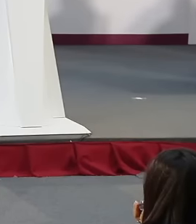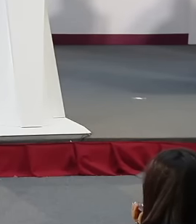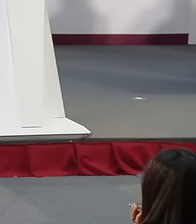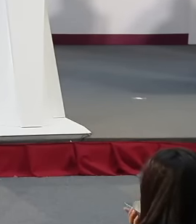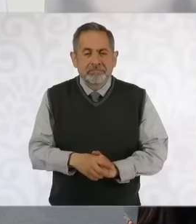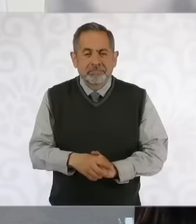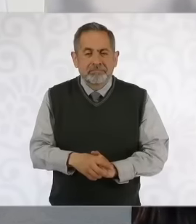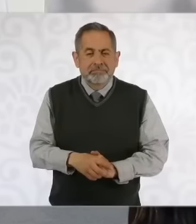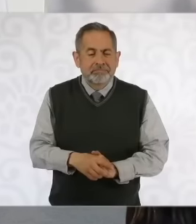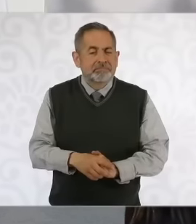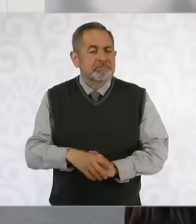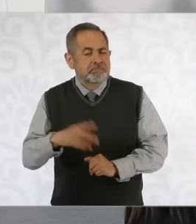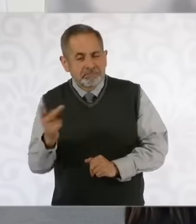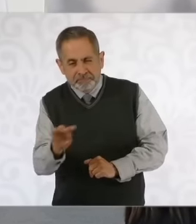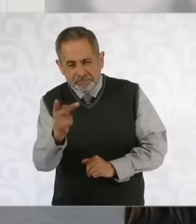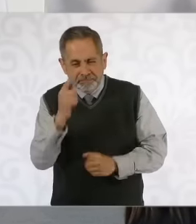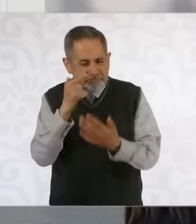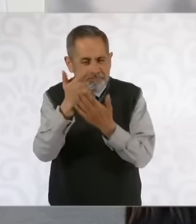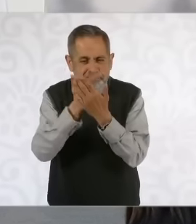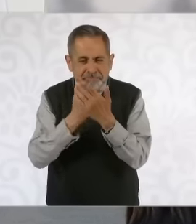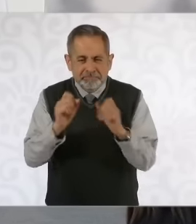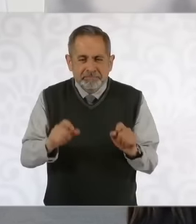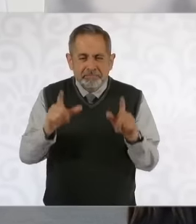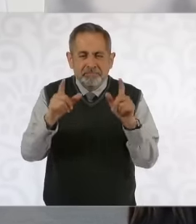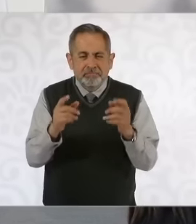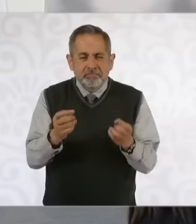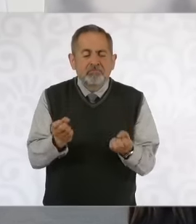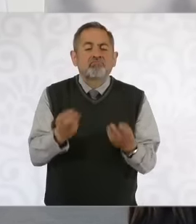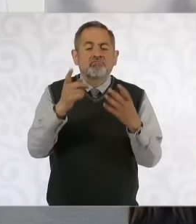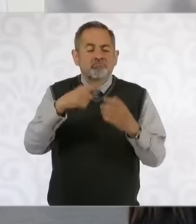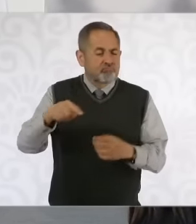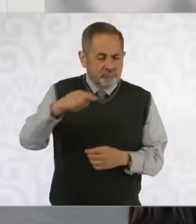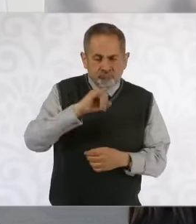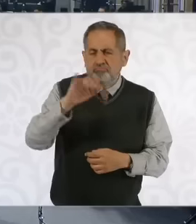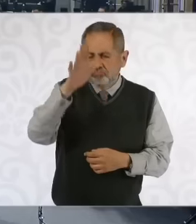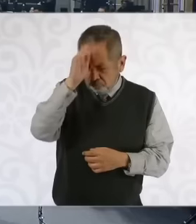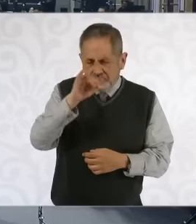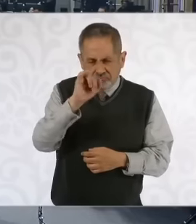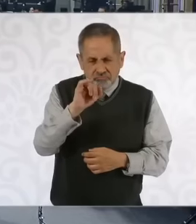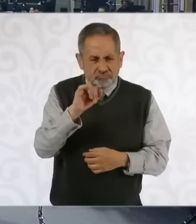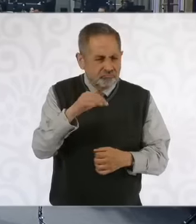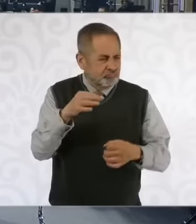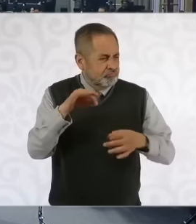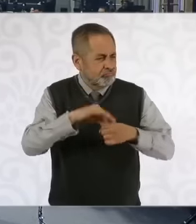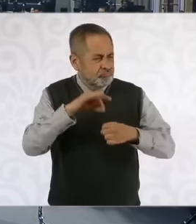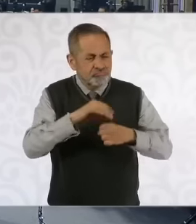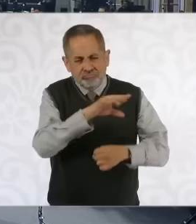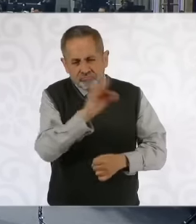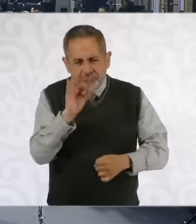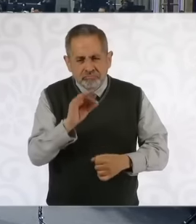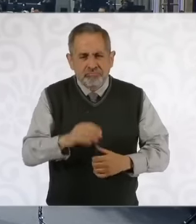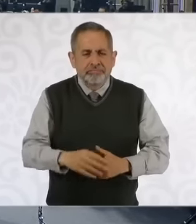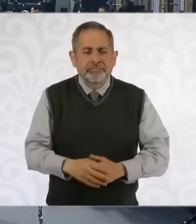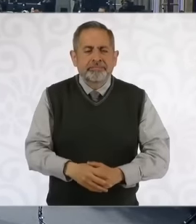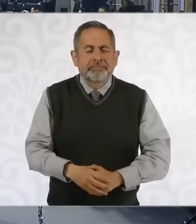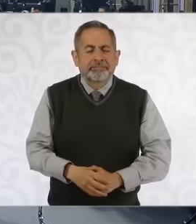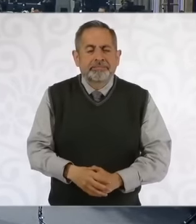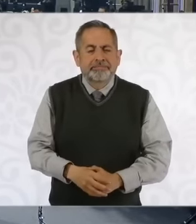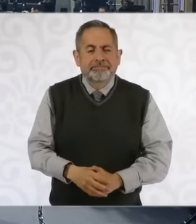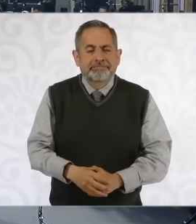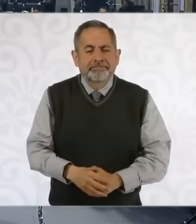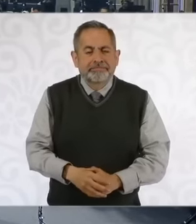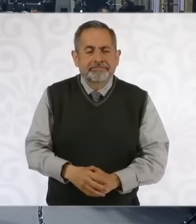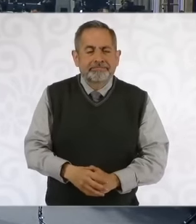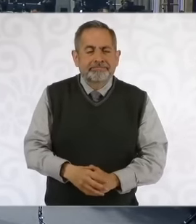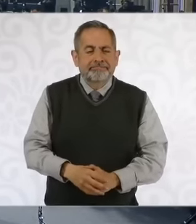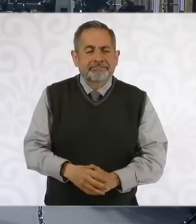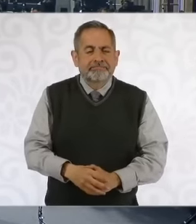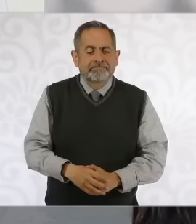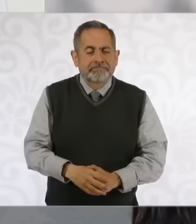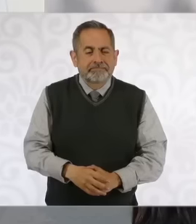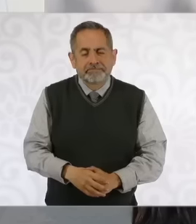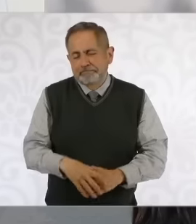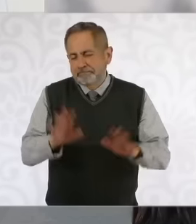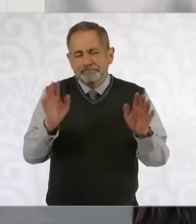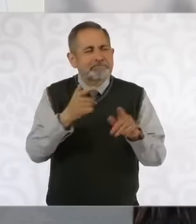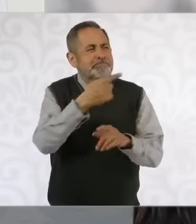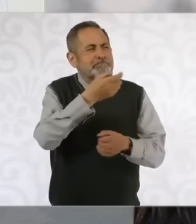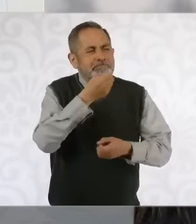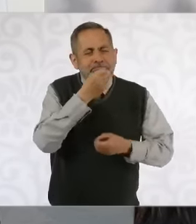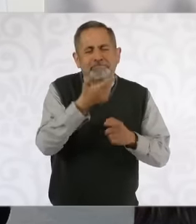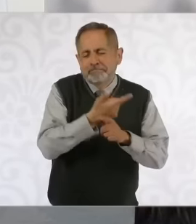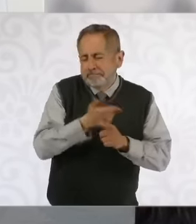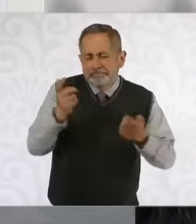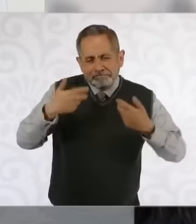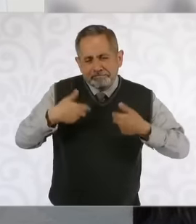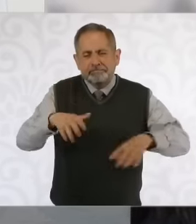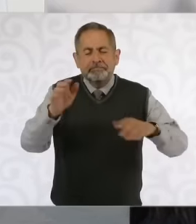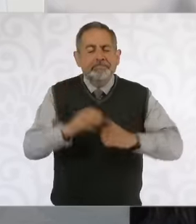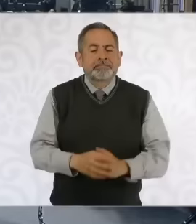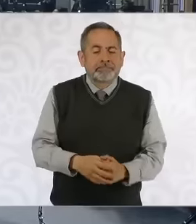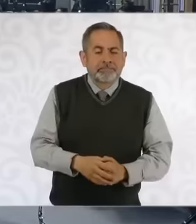elected then. But good that freedom of expression and president will live the